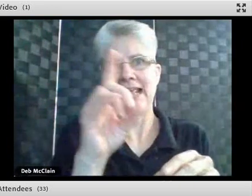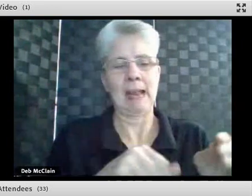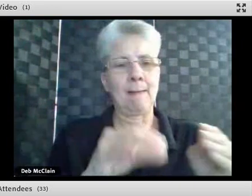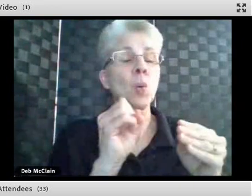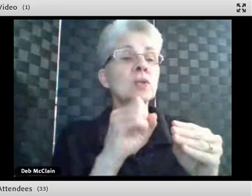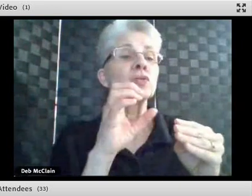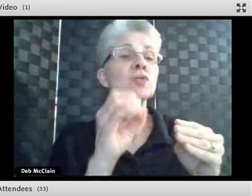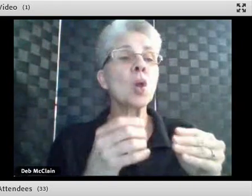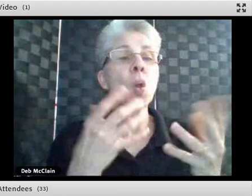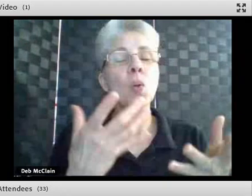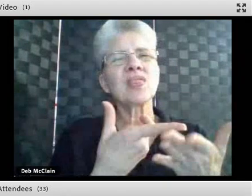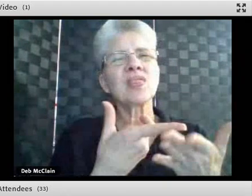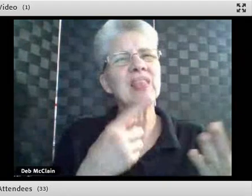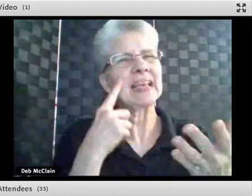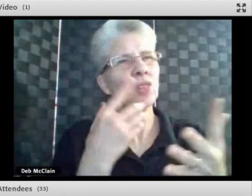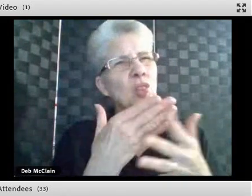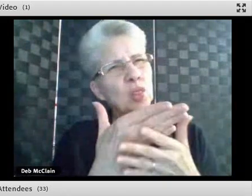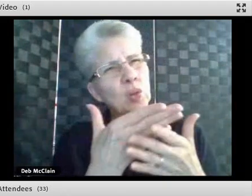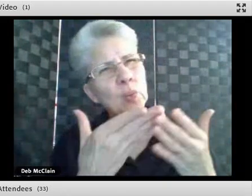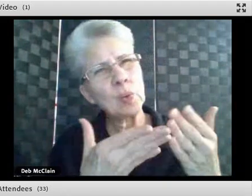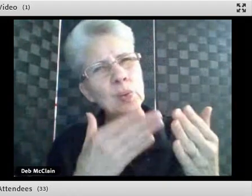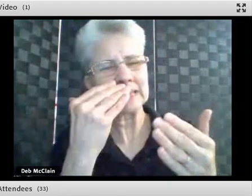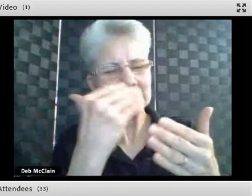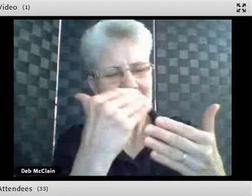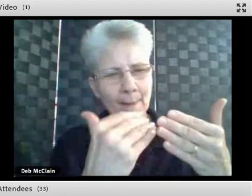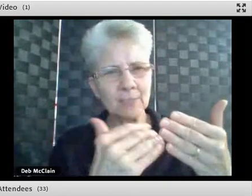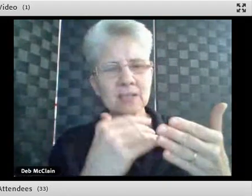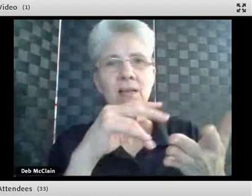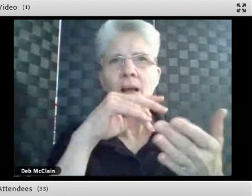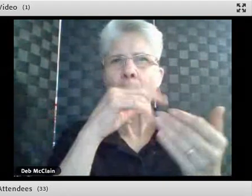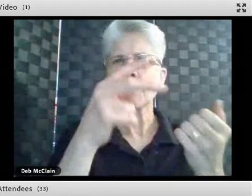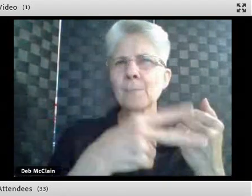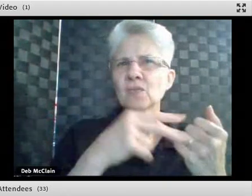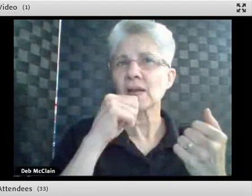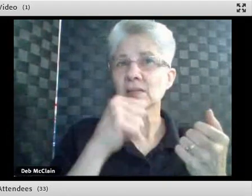so thinking through what is not preservation can be helpful